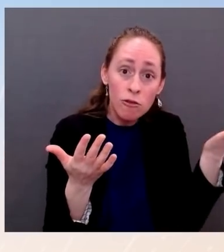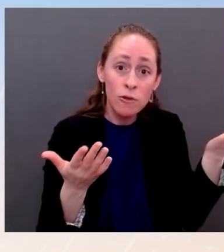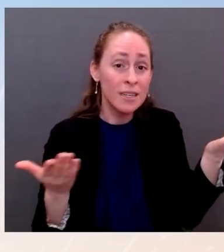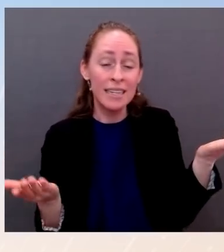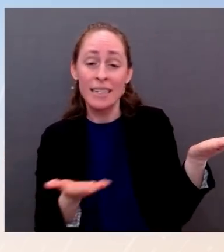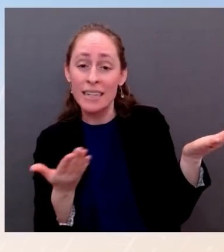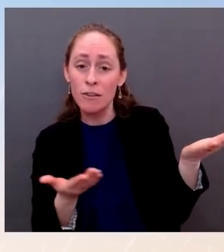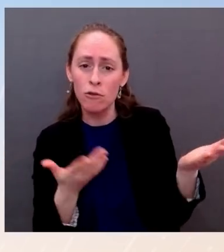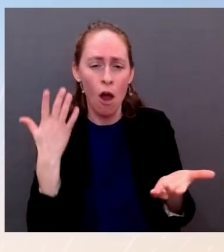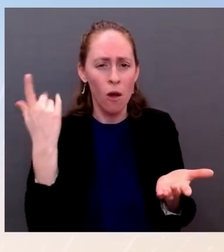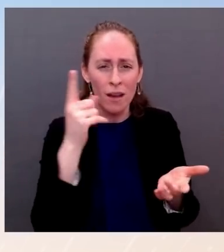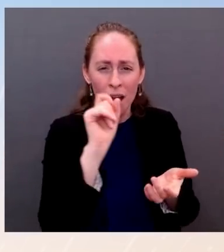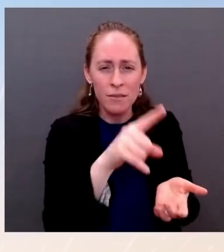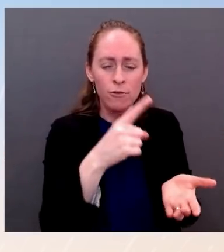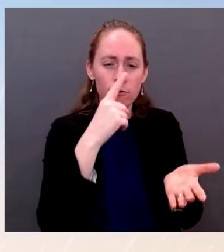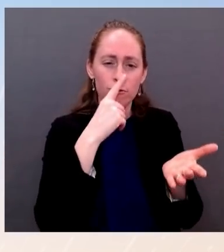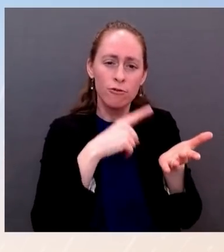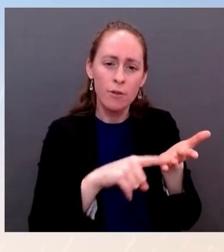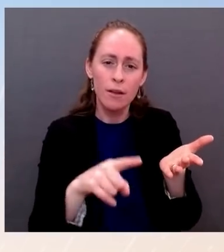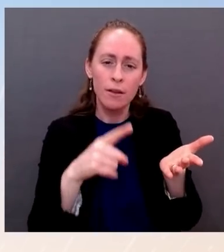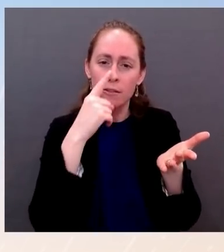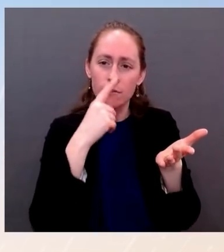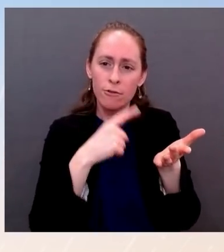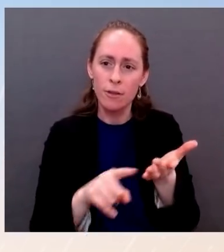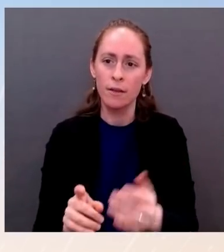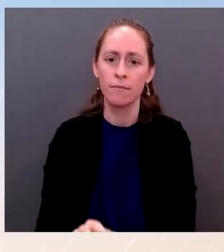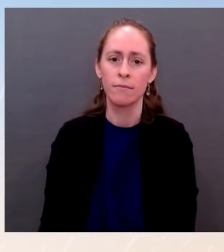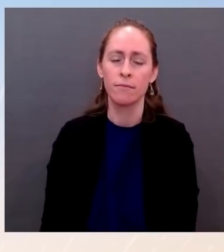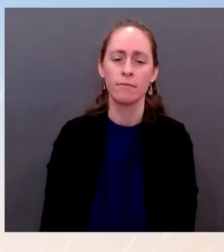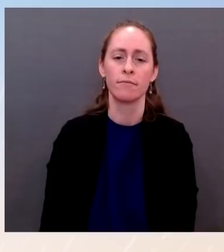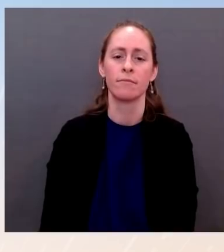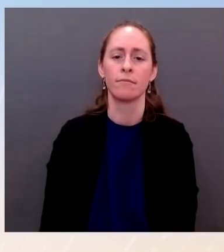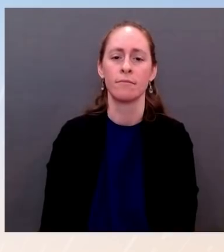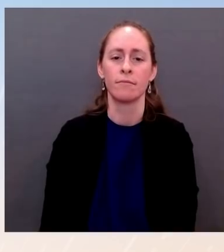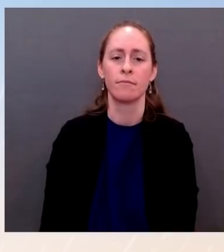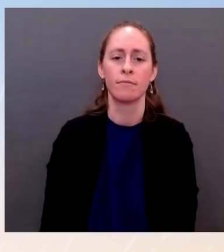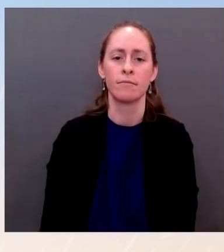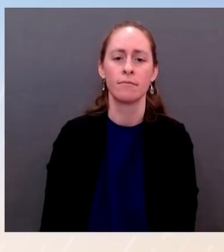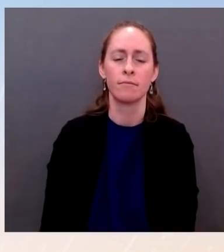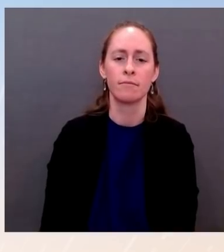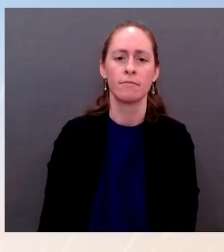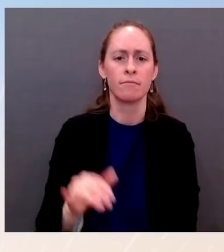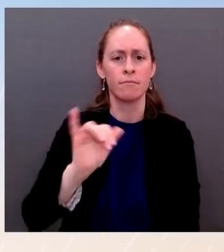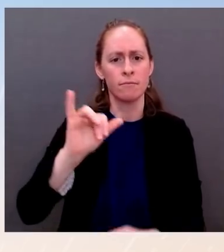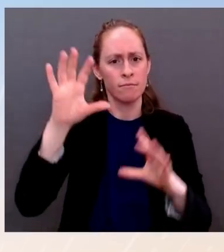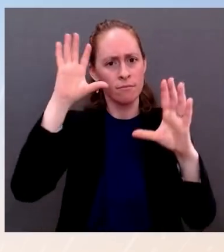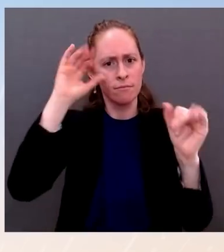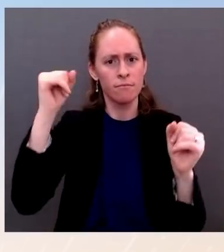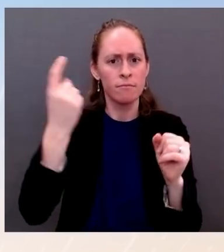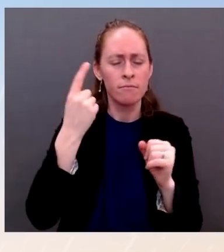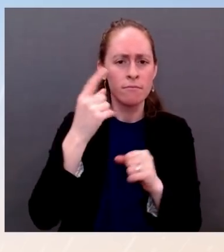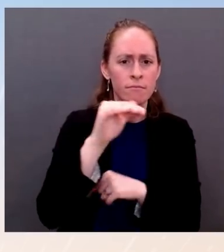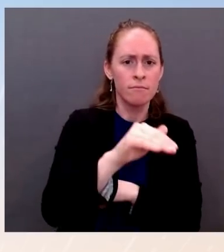of whether we needed to evacuate our embassy and people -- our Americans who were serving in our embassy there.